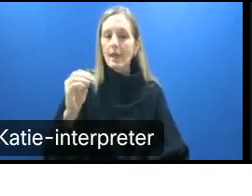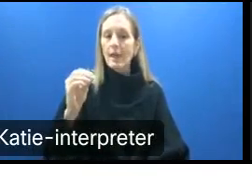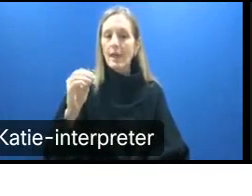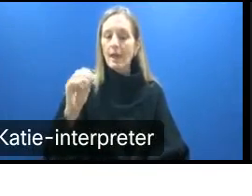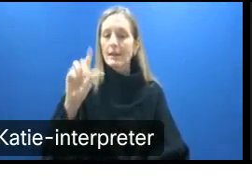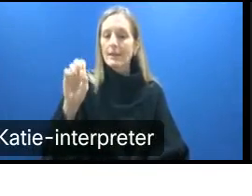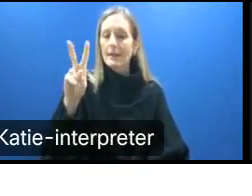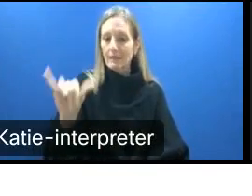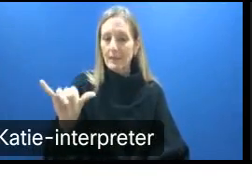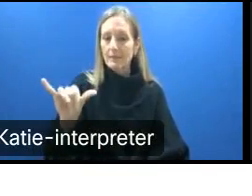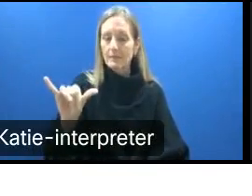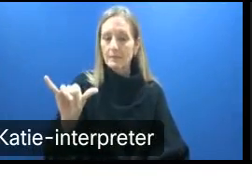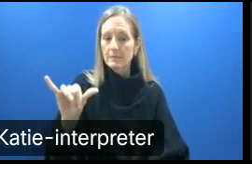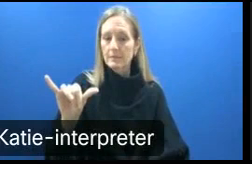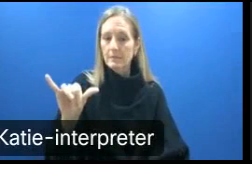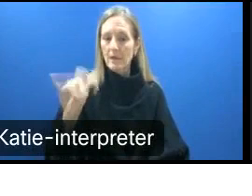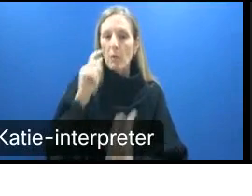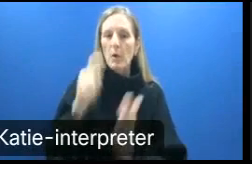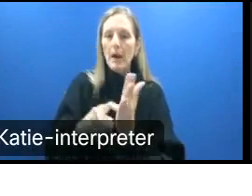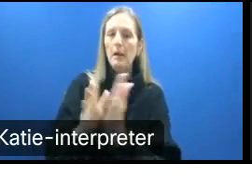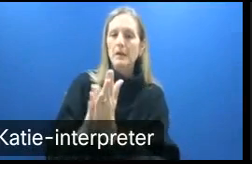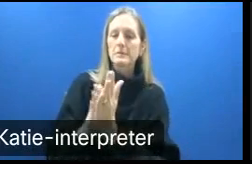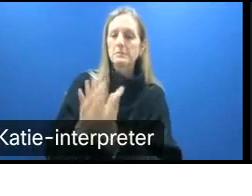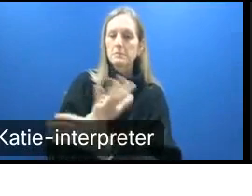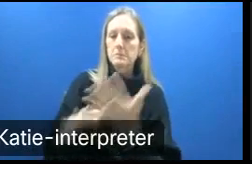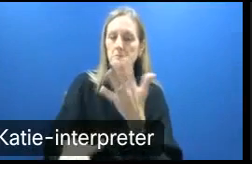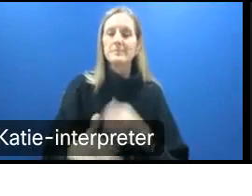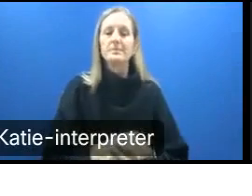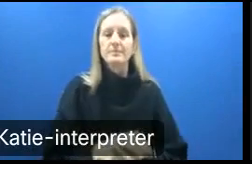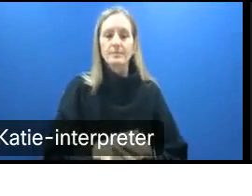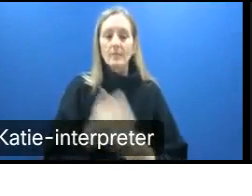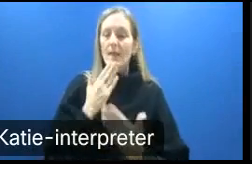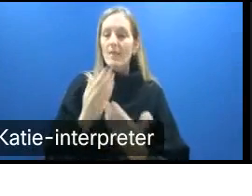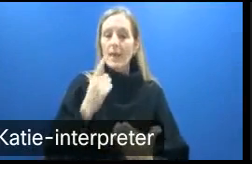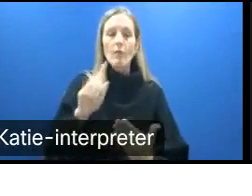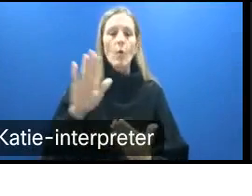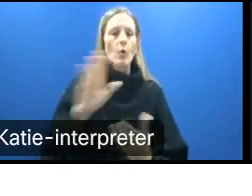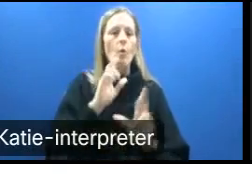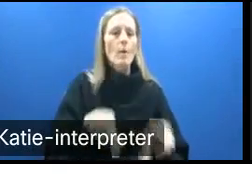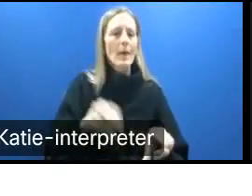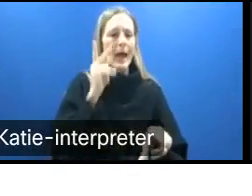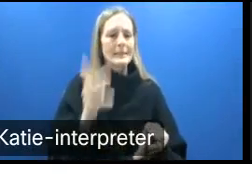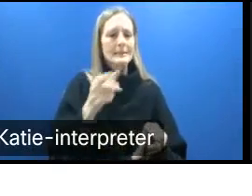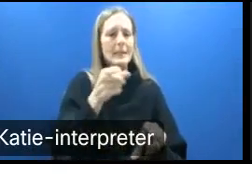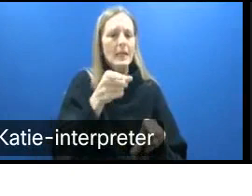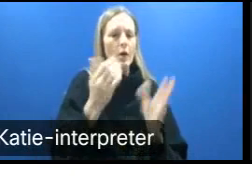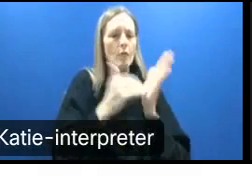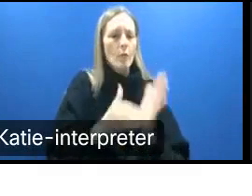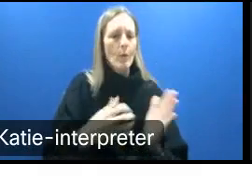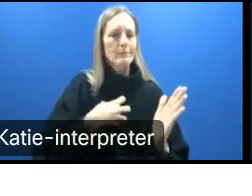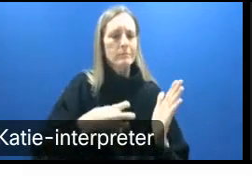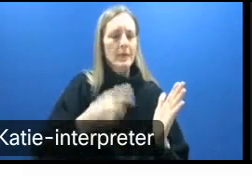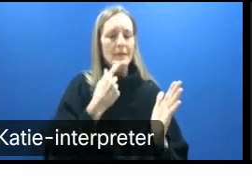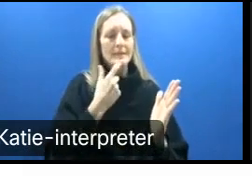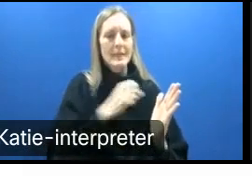Thank you very much and thank you for that expensive report. I see under the area of frequent complaints, the fact that you have staff challenges.